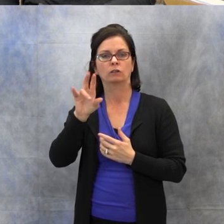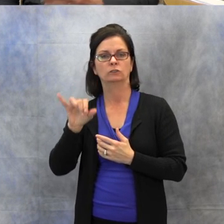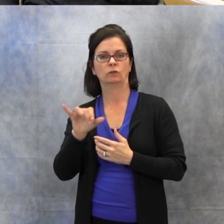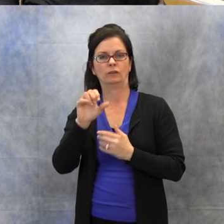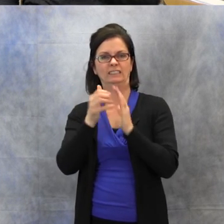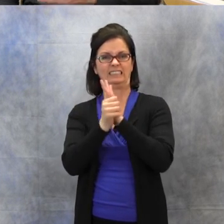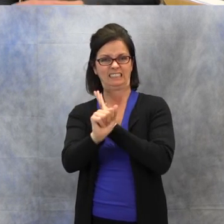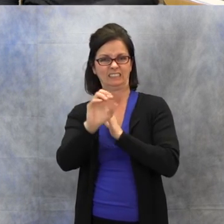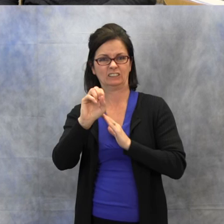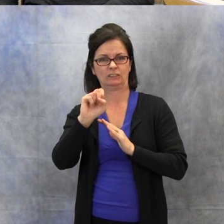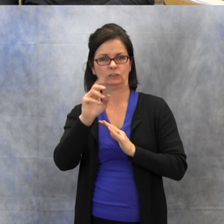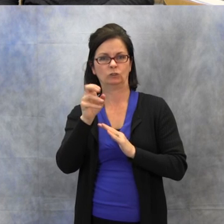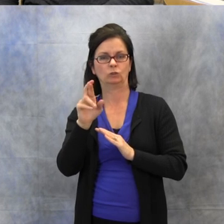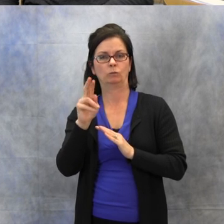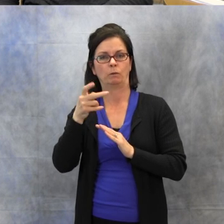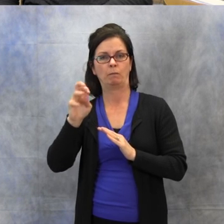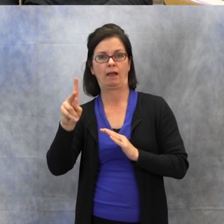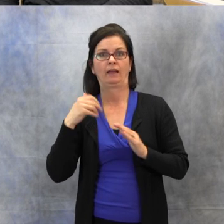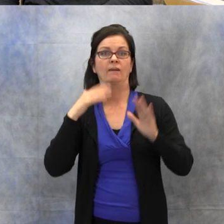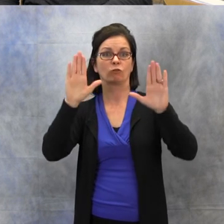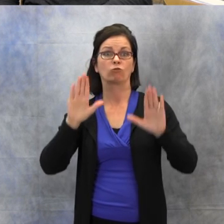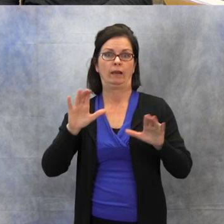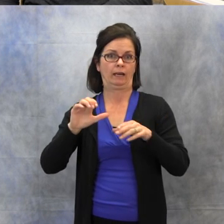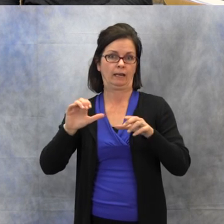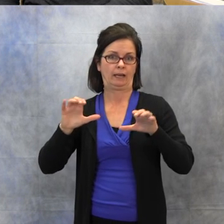and the website is there, greatideasforteaching.com.